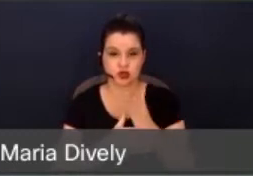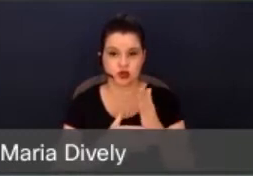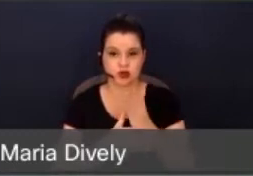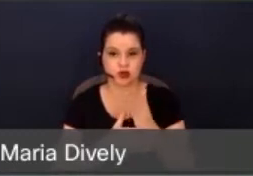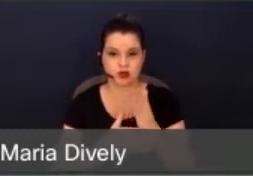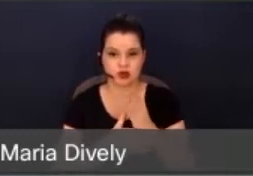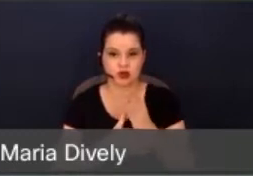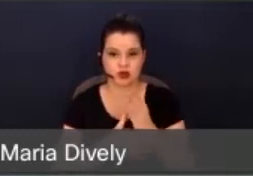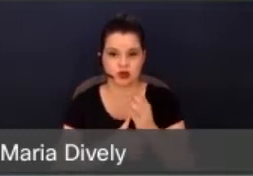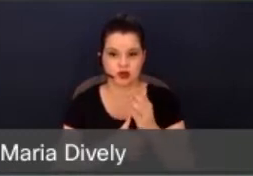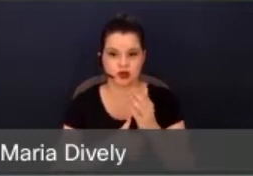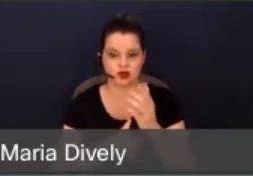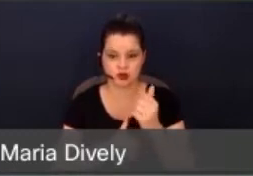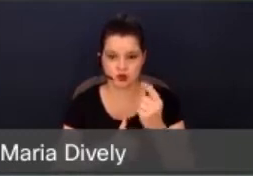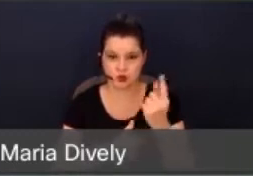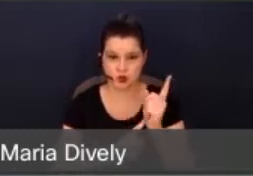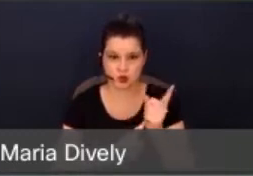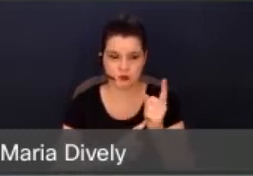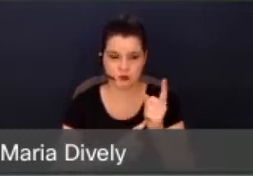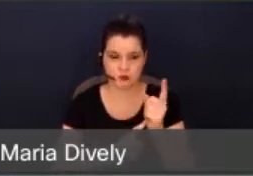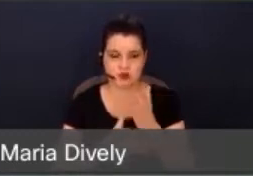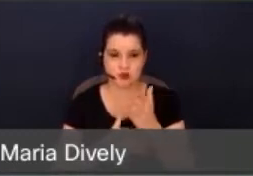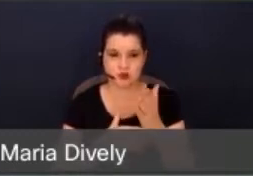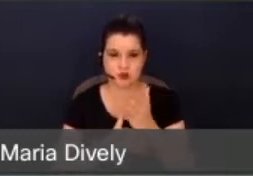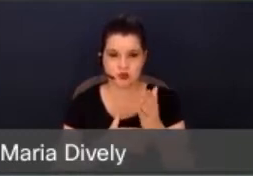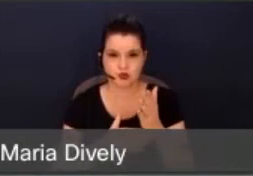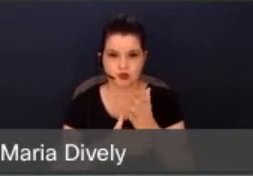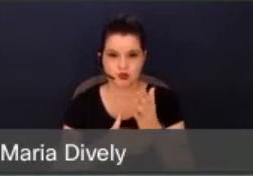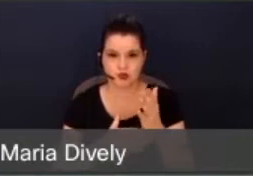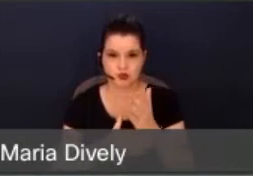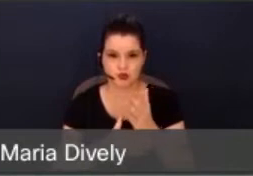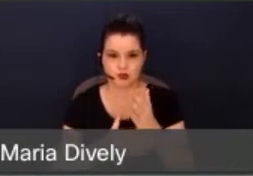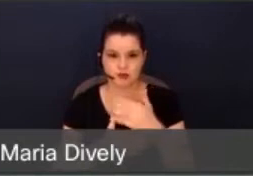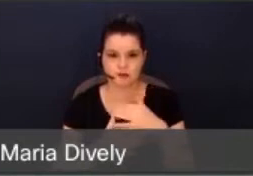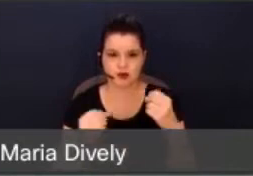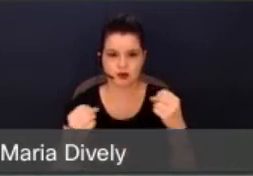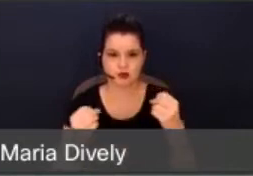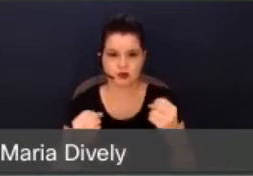Give me one moment to share, my screen and let's